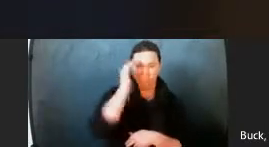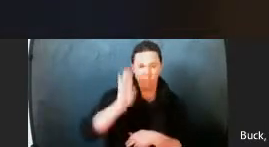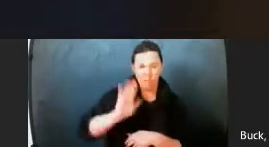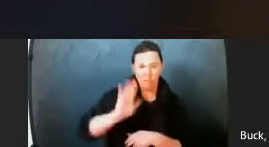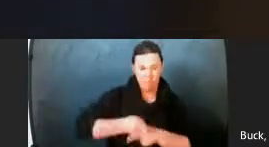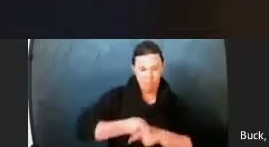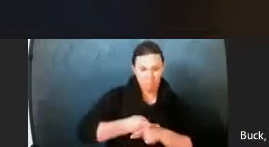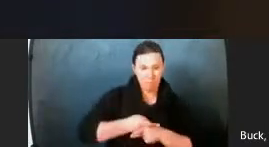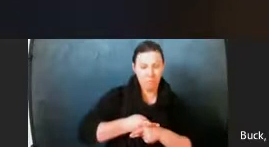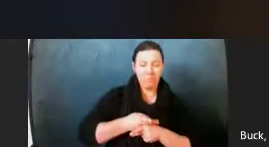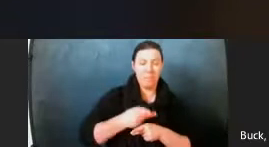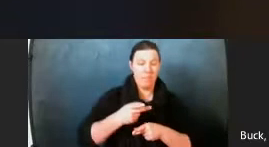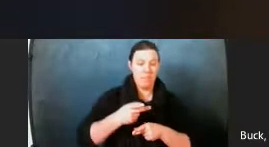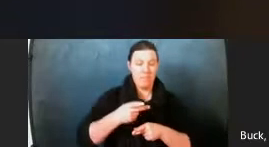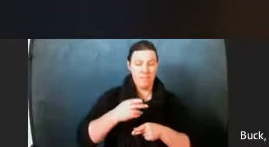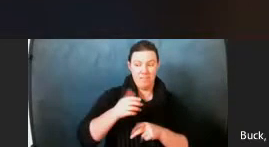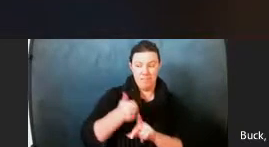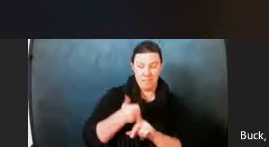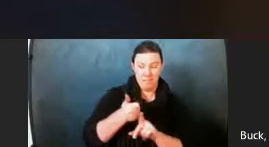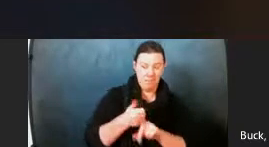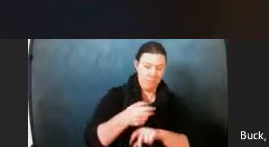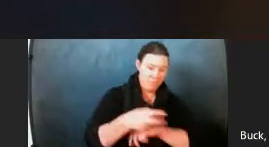and their continued fight to live on their ancestral lands.